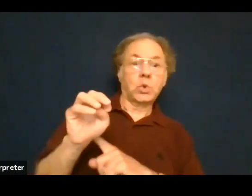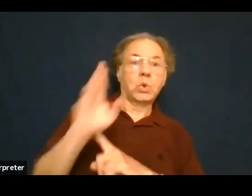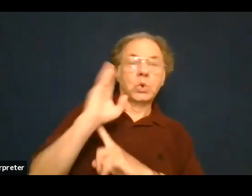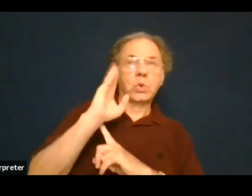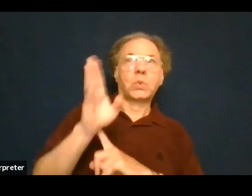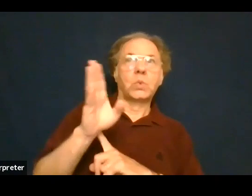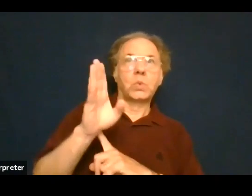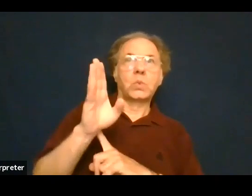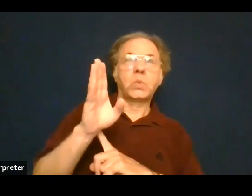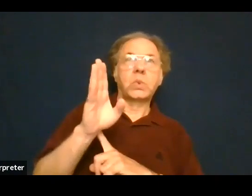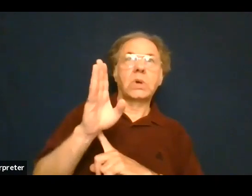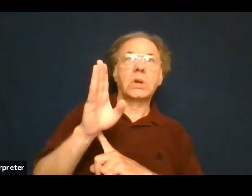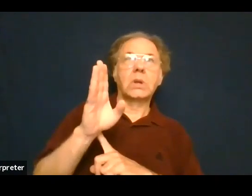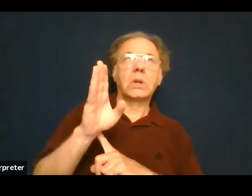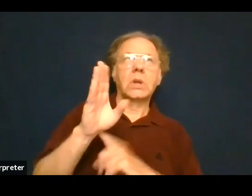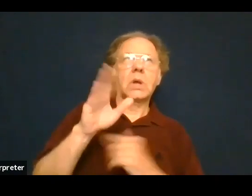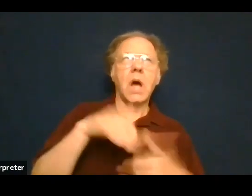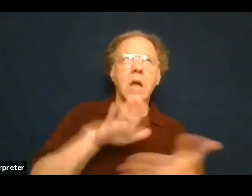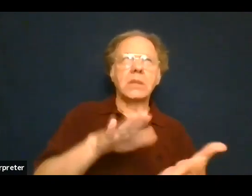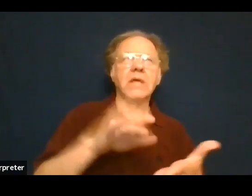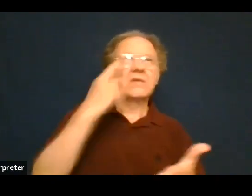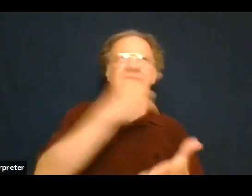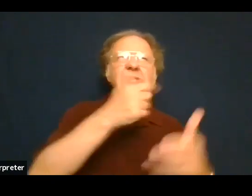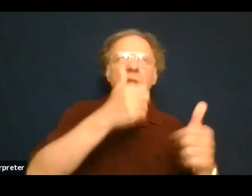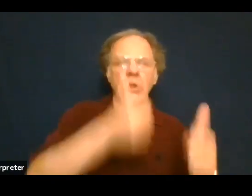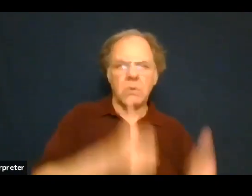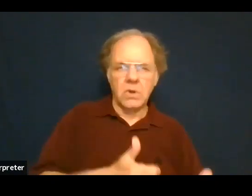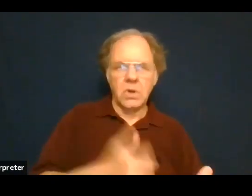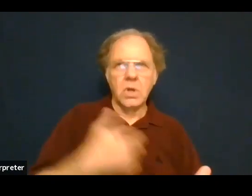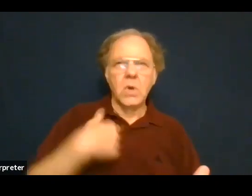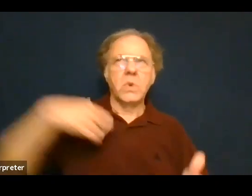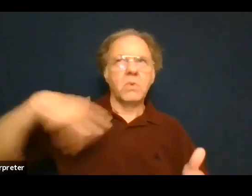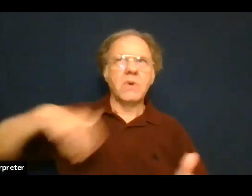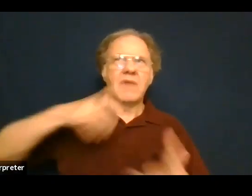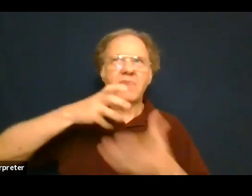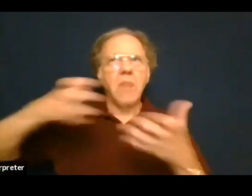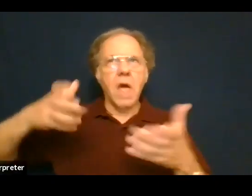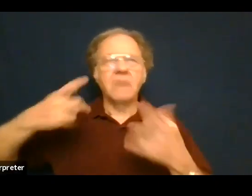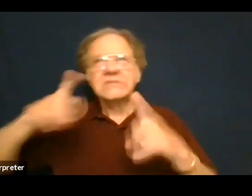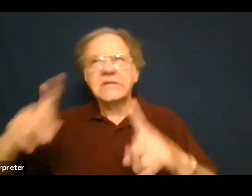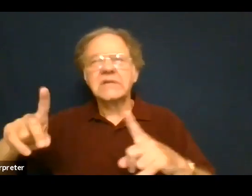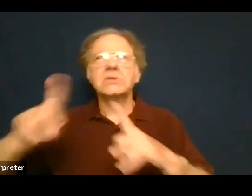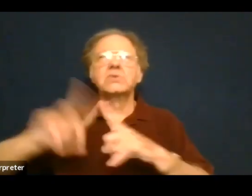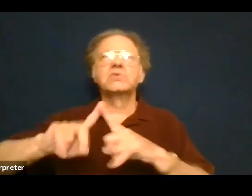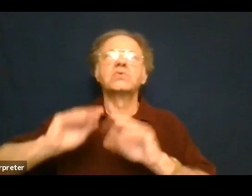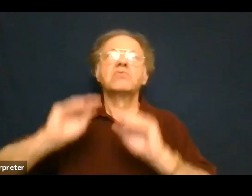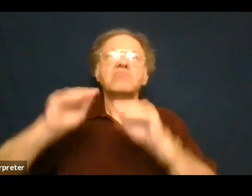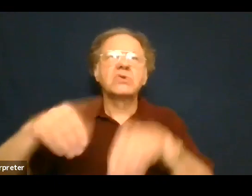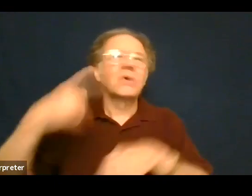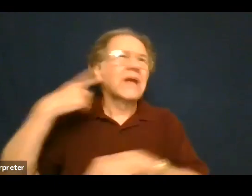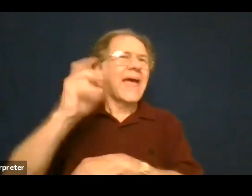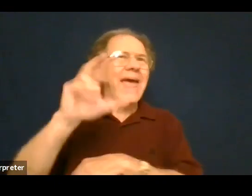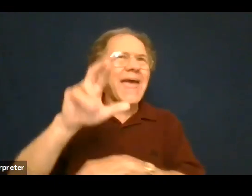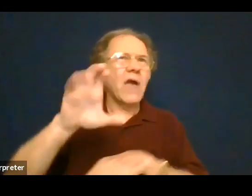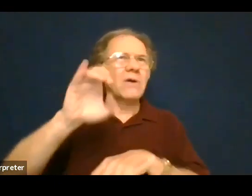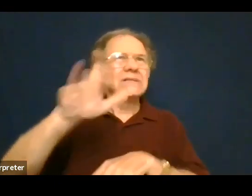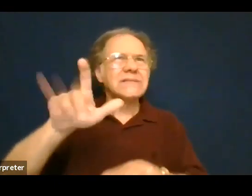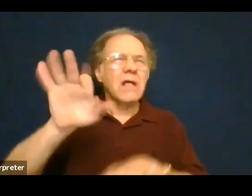We think that, for the most part, we're not going to have a lot of success in restoring hair cell function, at least in the near term.